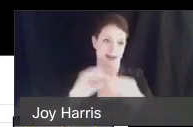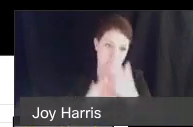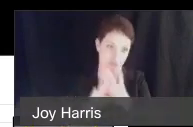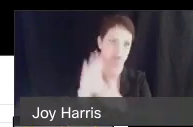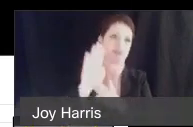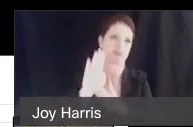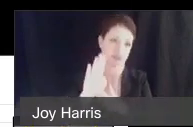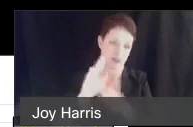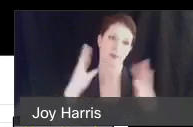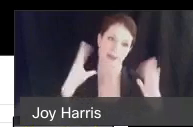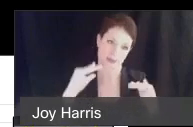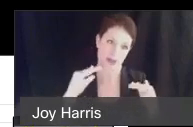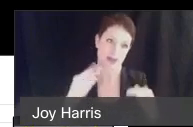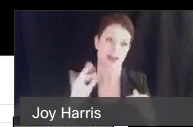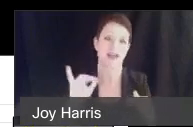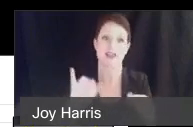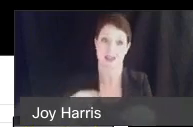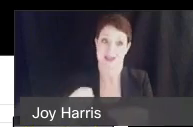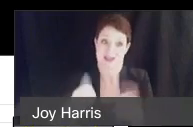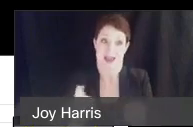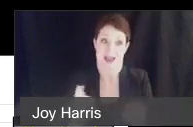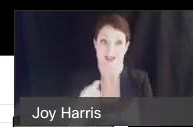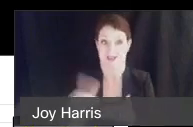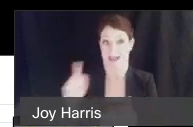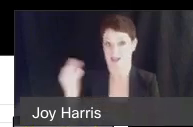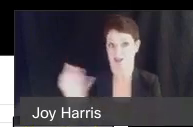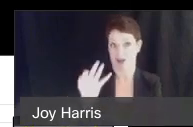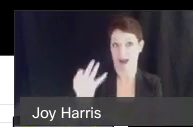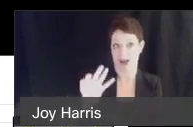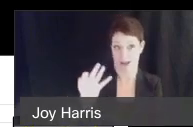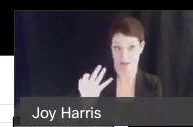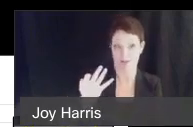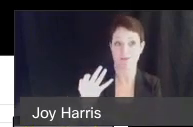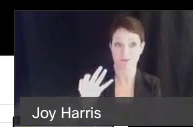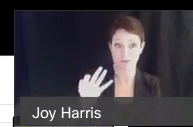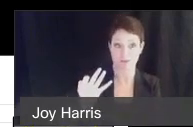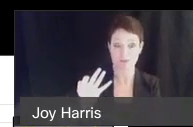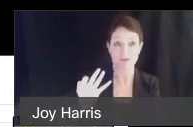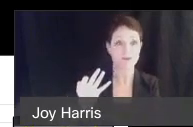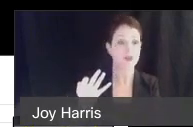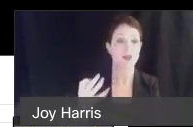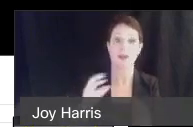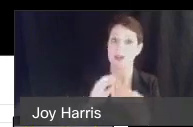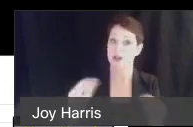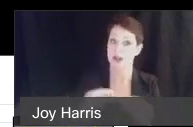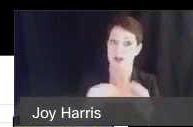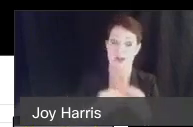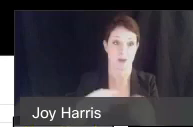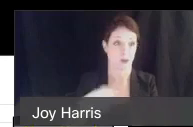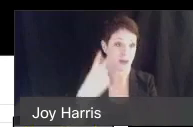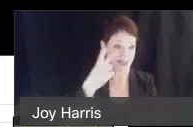this is as of last Friday and so none of this, none of the numbers that we've seen this week, which is